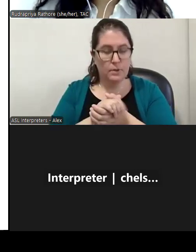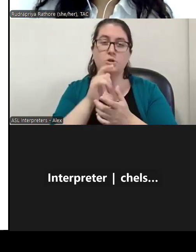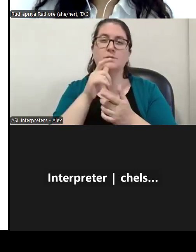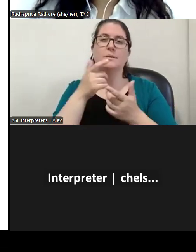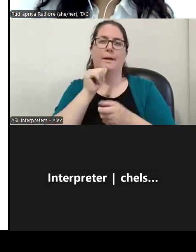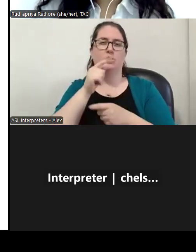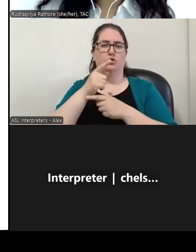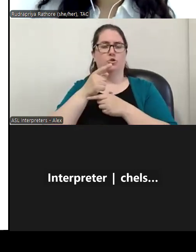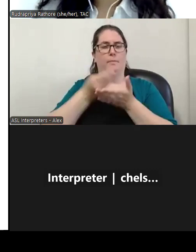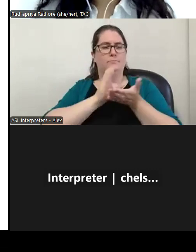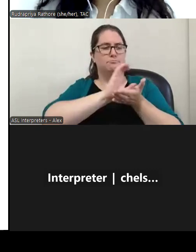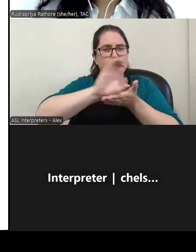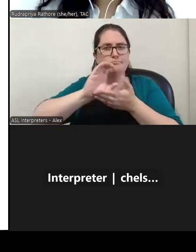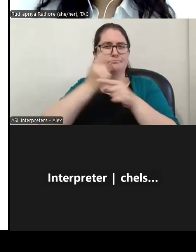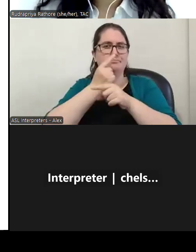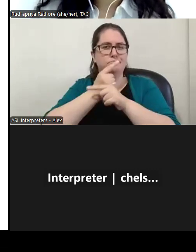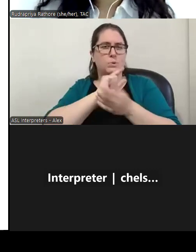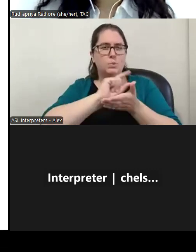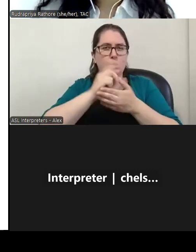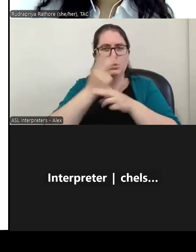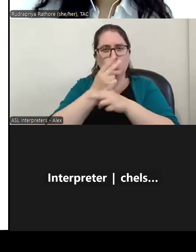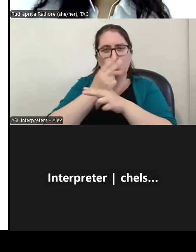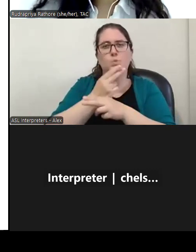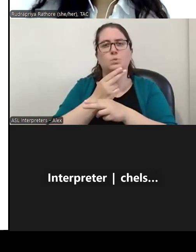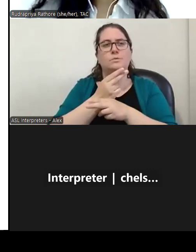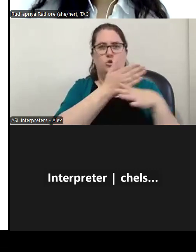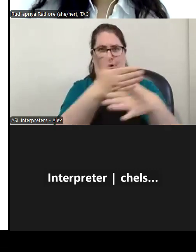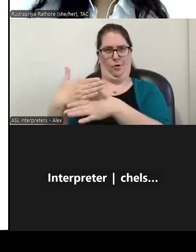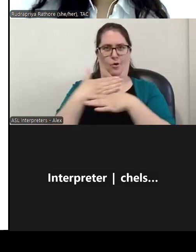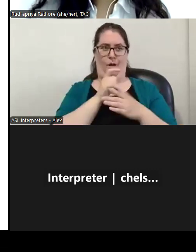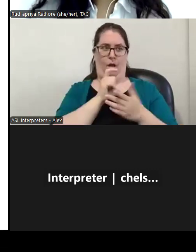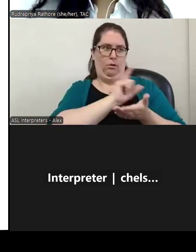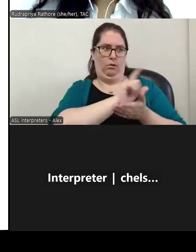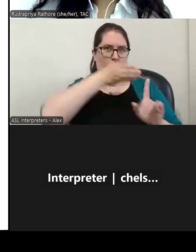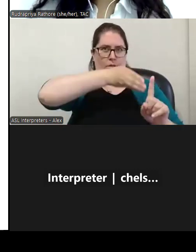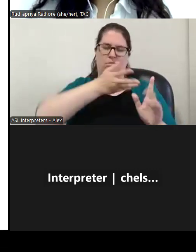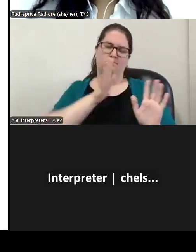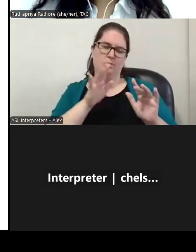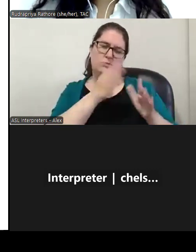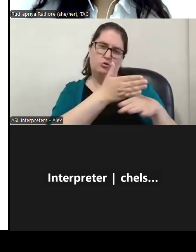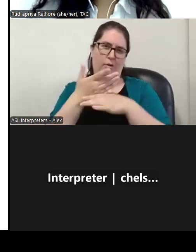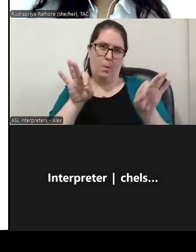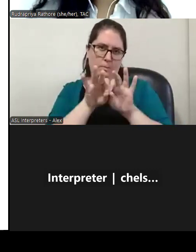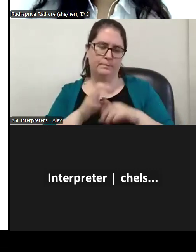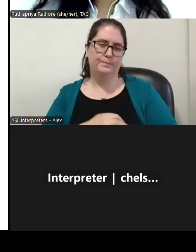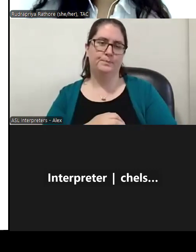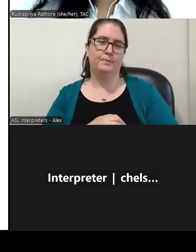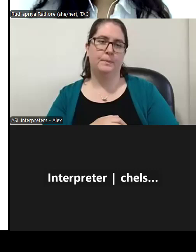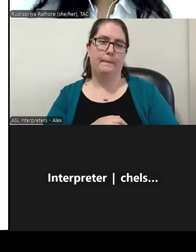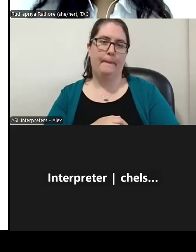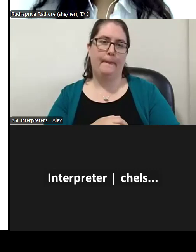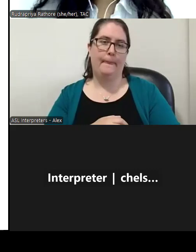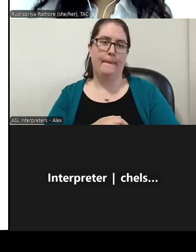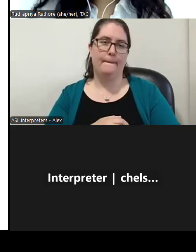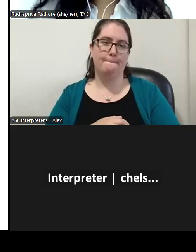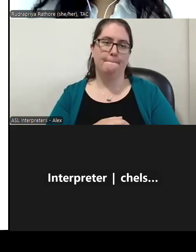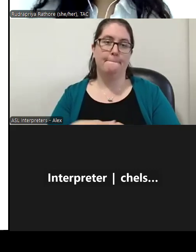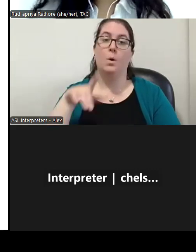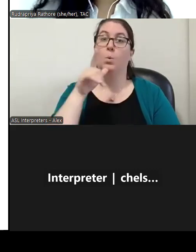uh a little bit better um through the pool of writers so who can apply firstly applicants